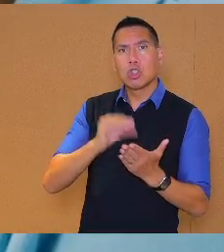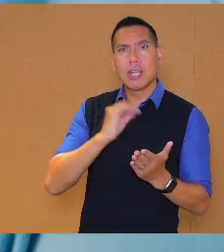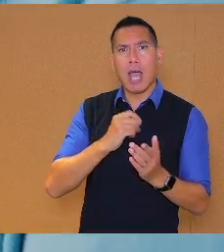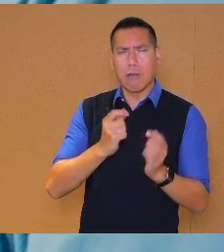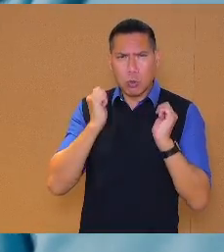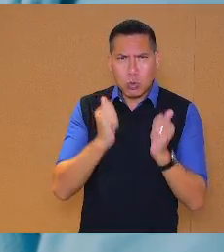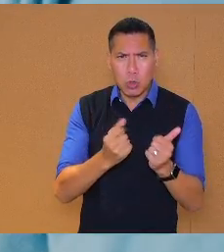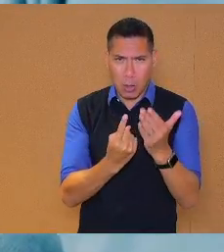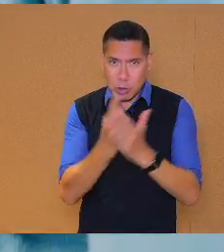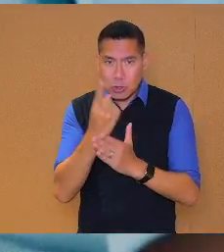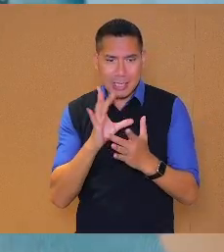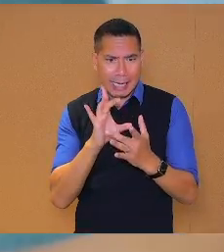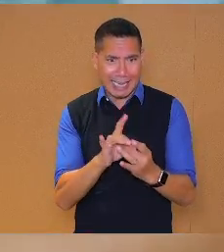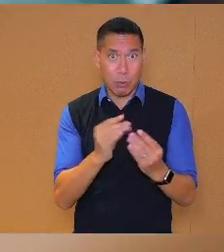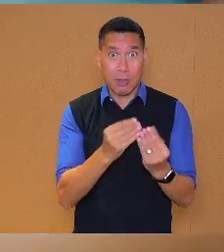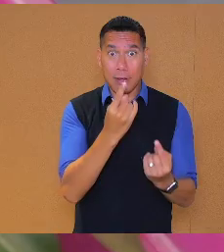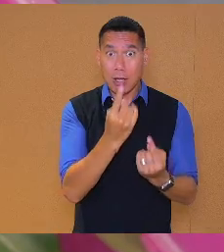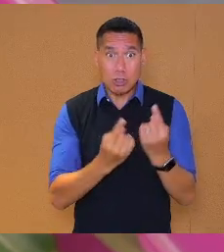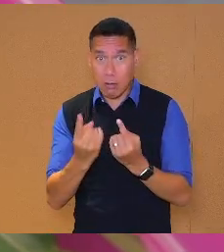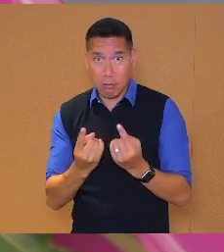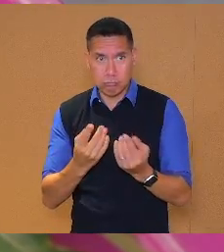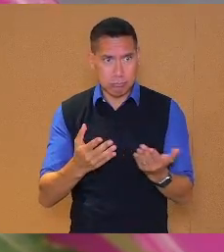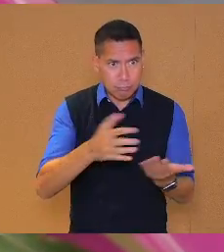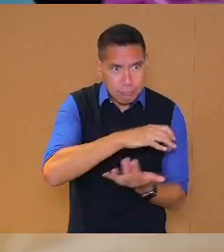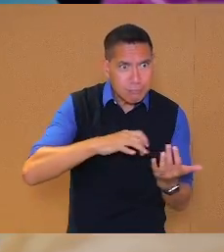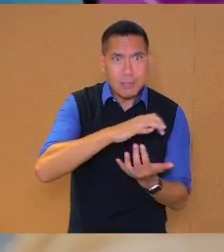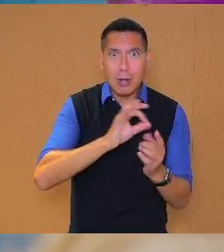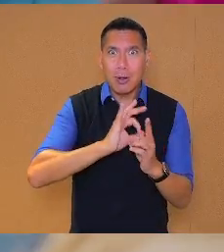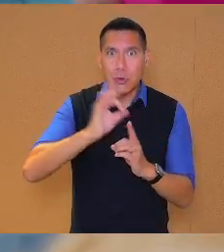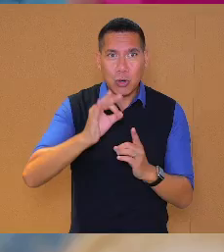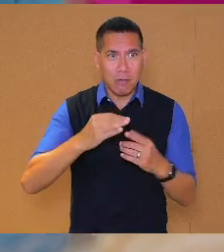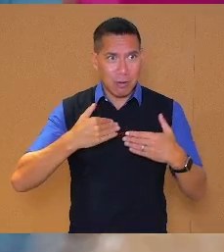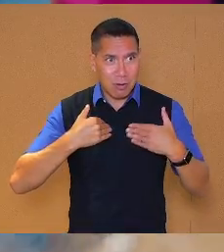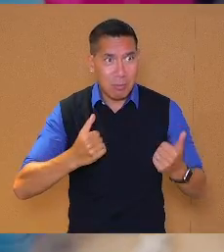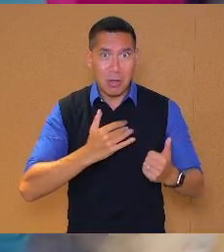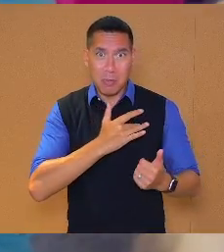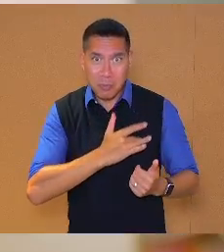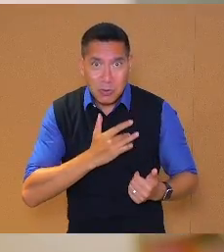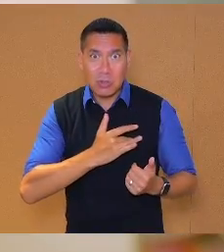with each other, to improve their social, emotional health and their well-being. It's such a wonderful